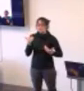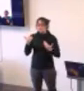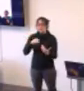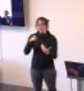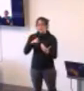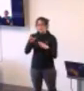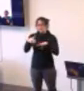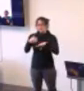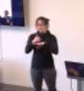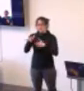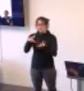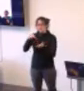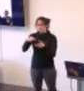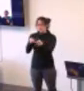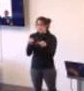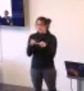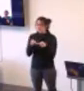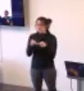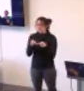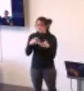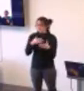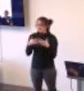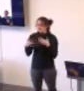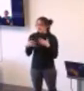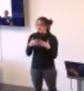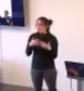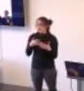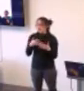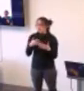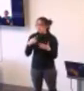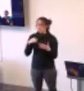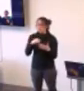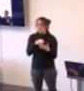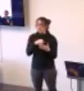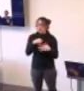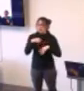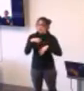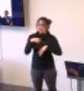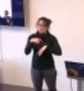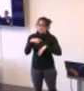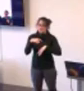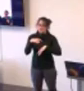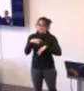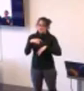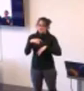Despite the fact that we're, you know running low on linear time.